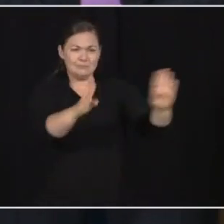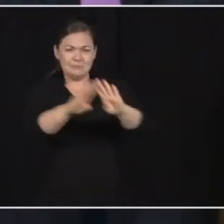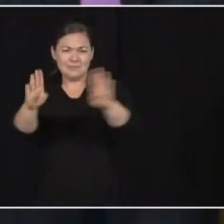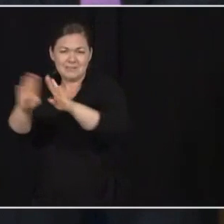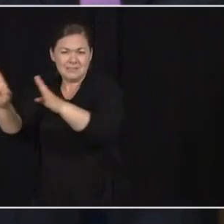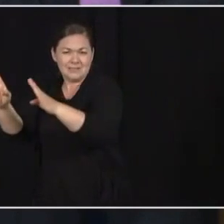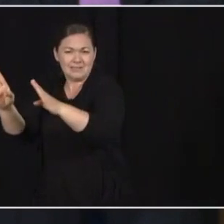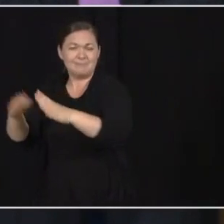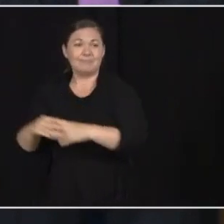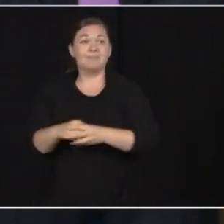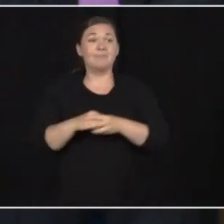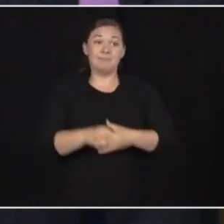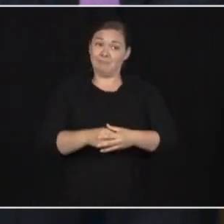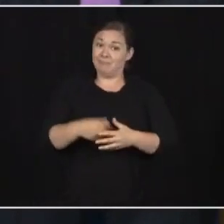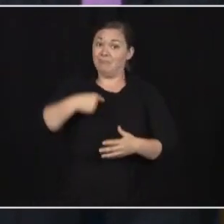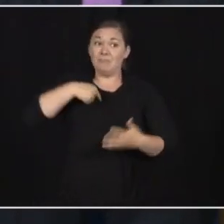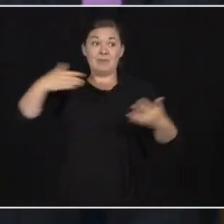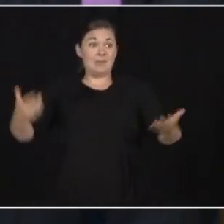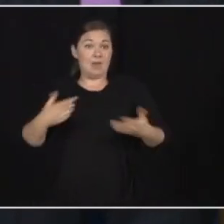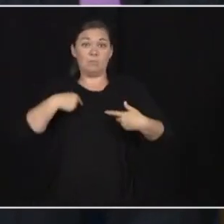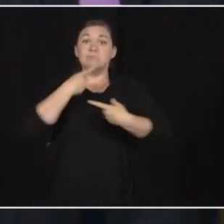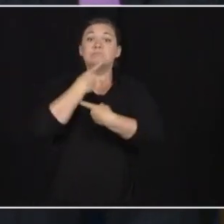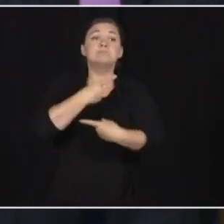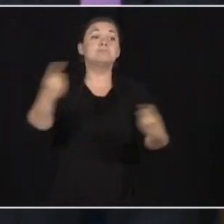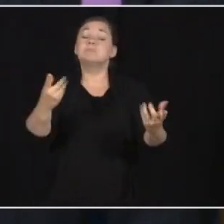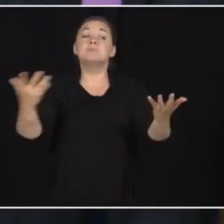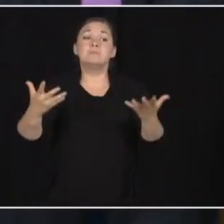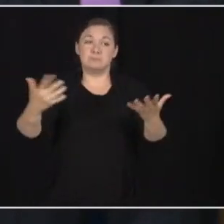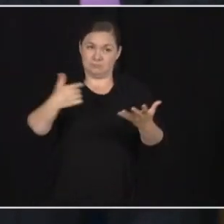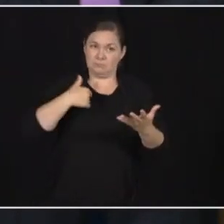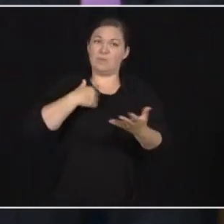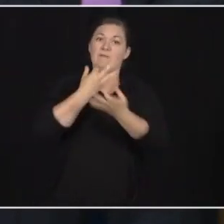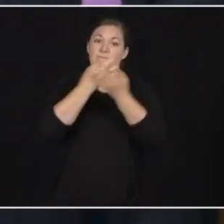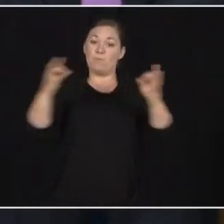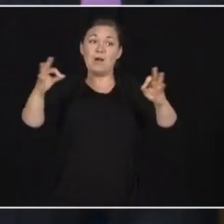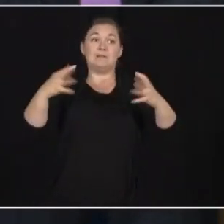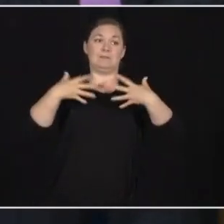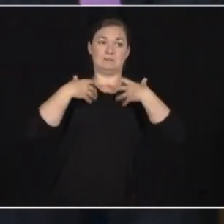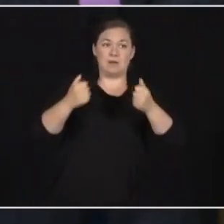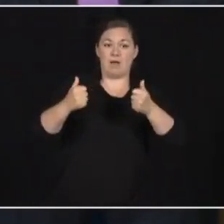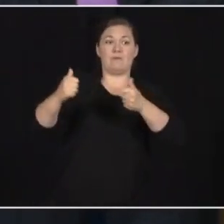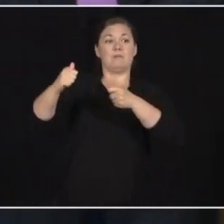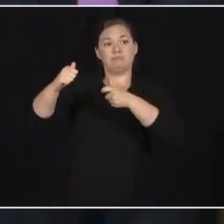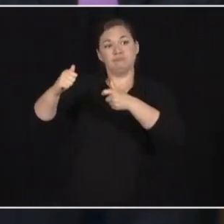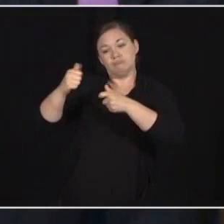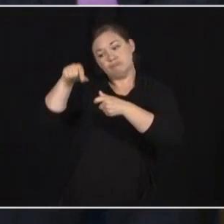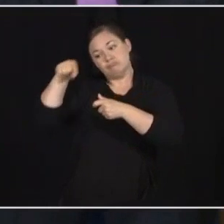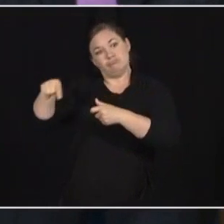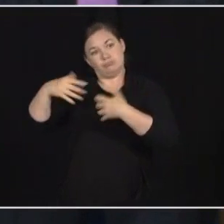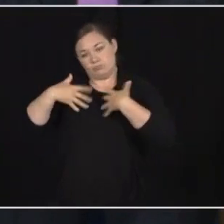And today, I'm here to announce that we are providing free health and safety training online for the first time ever in Ontario.